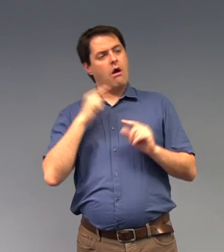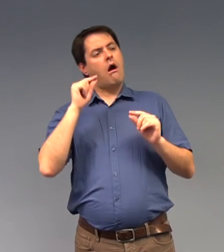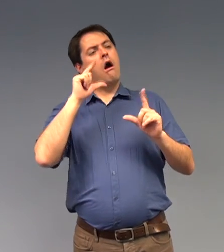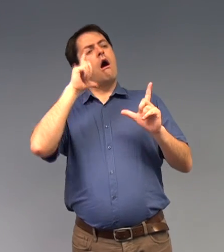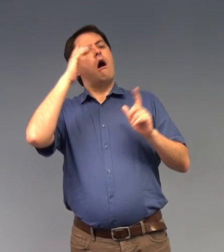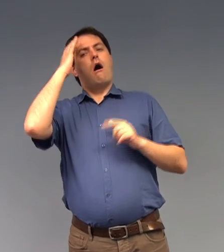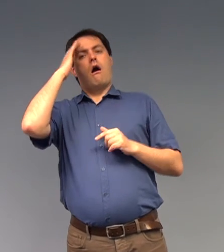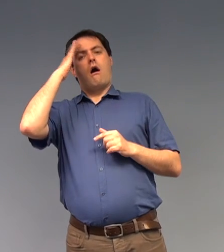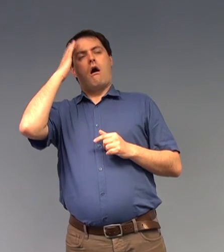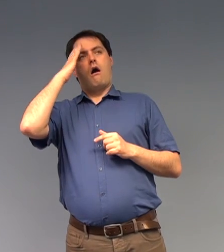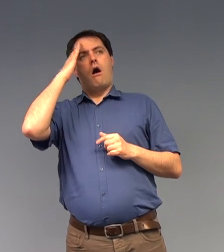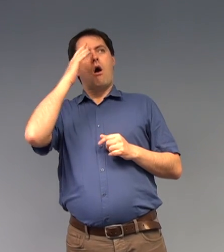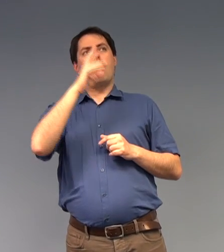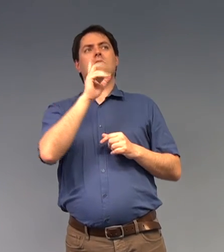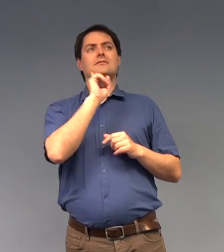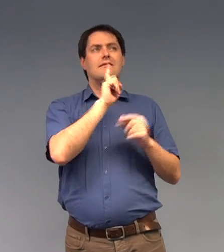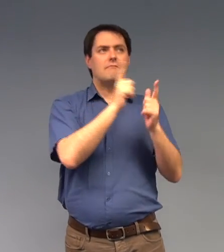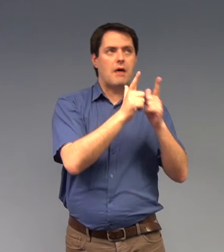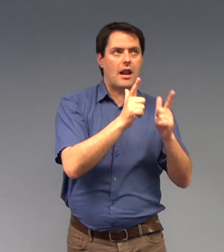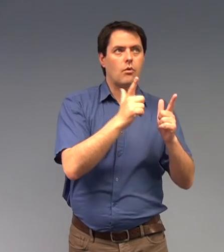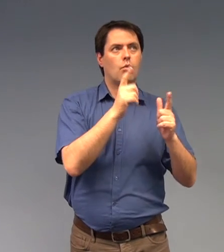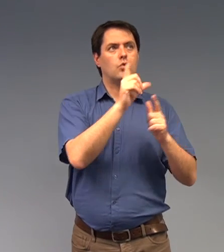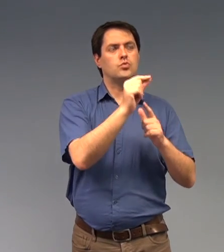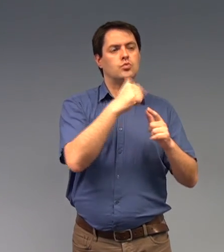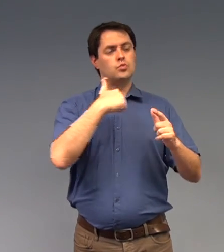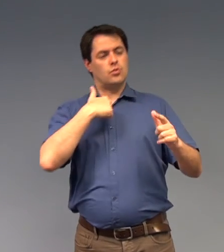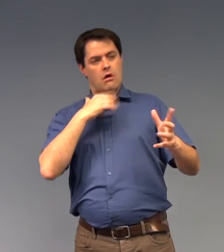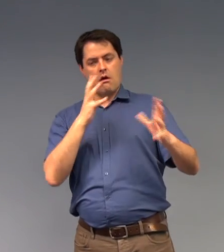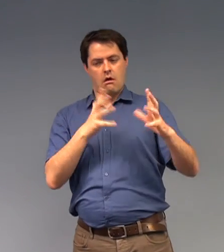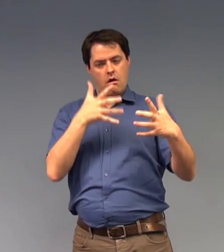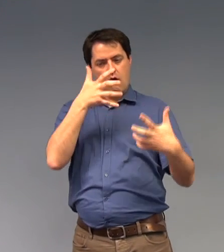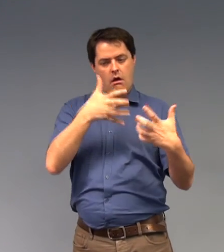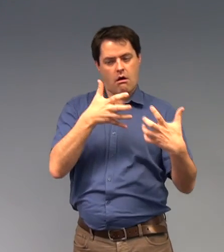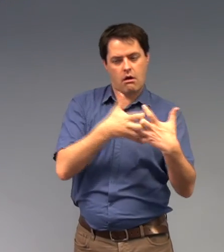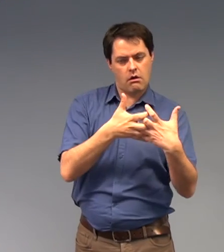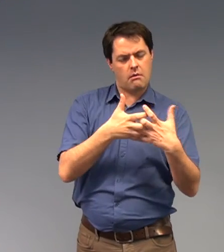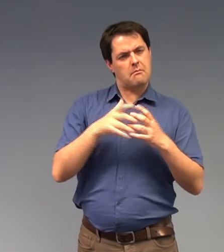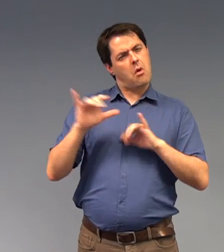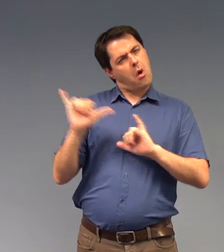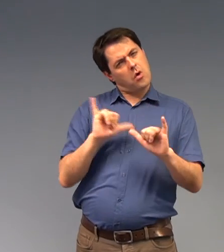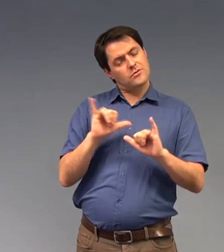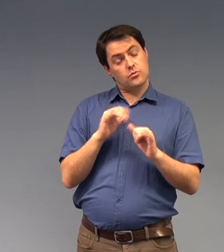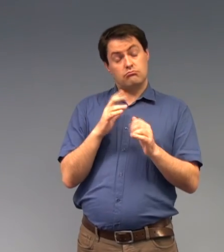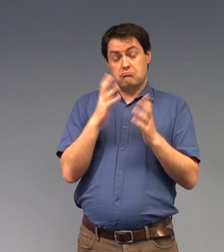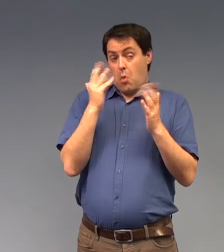So, that we all become more aware of what Deaf bilinguals do